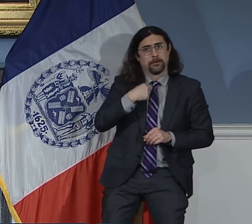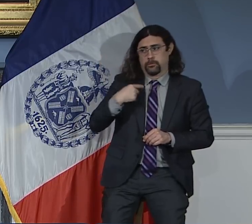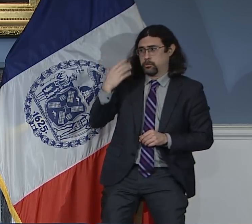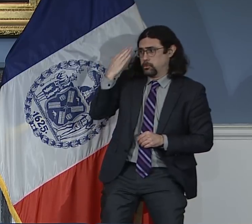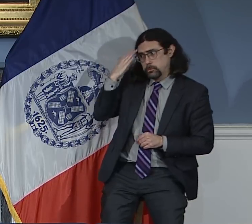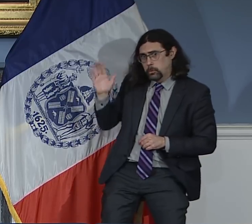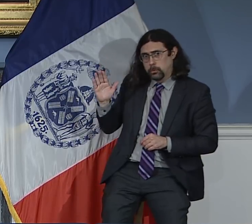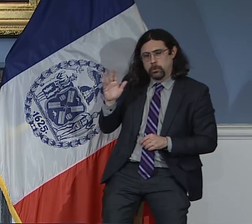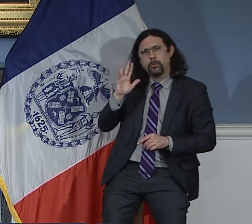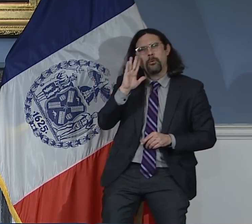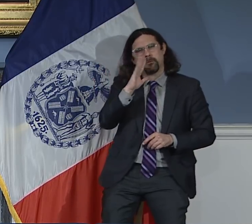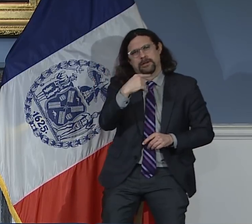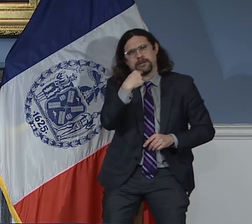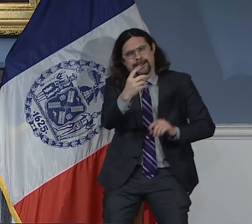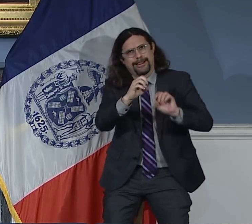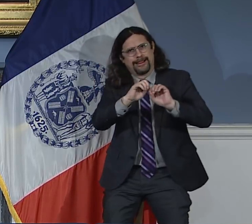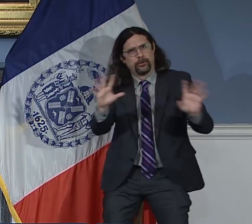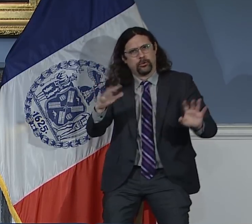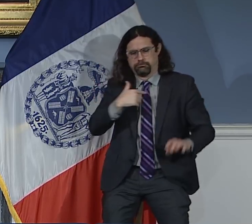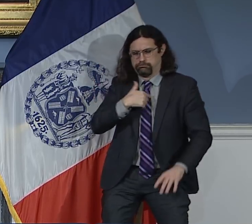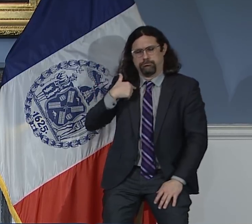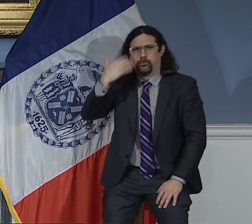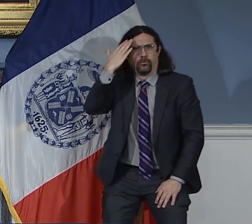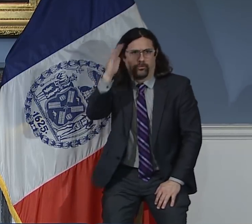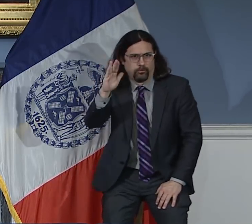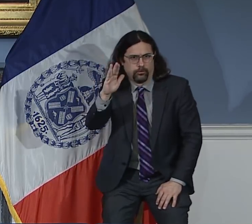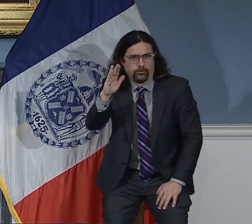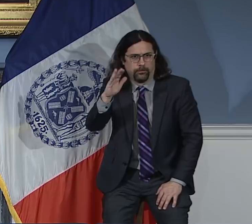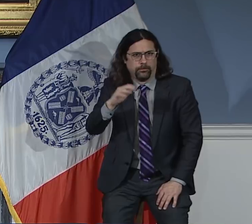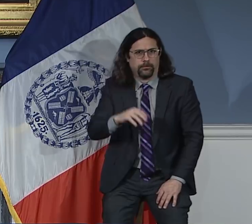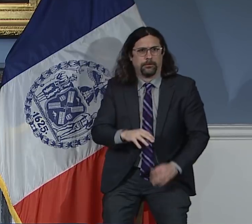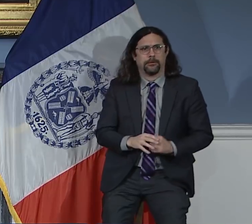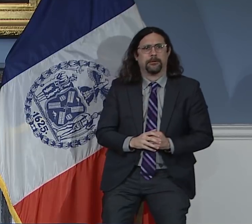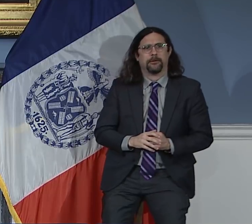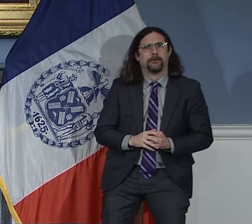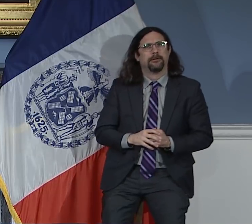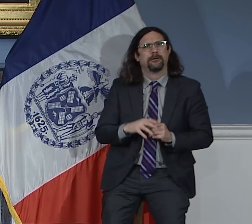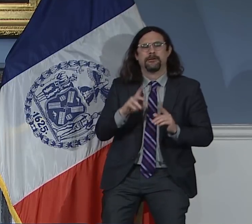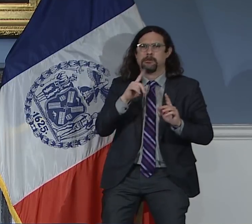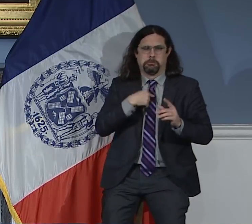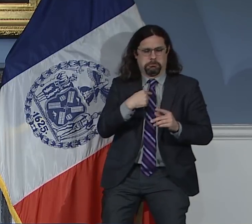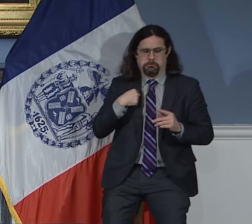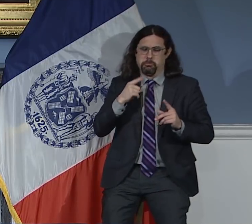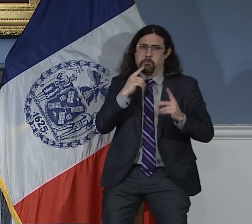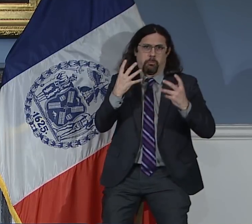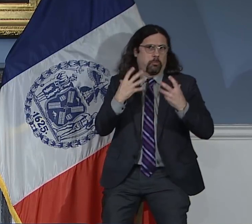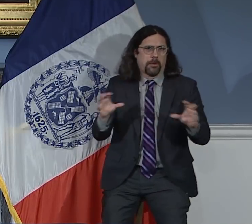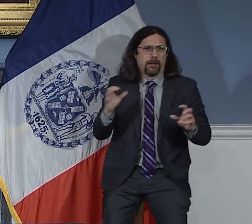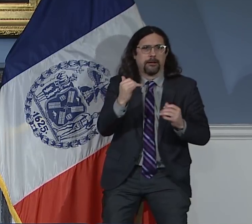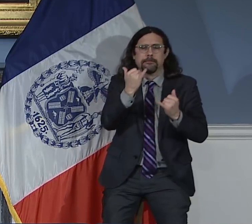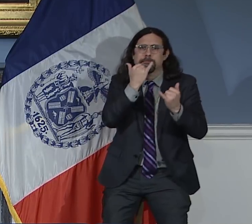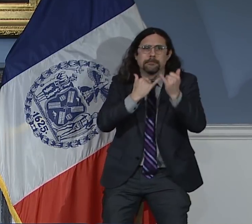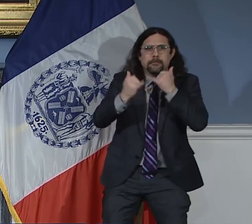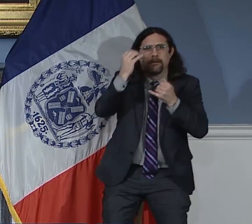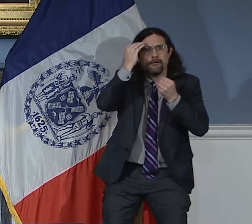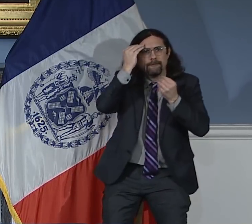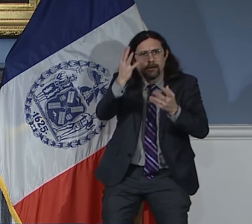WHENWE 'RE TNO SURE ABOUT SOMETHING, WE NEED TO BE CLEAR ABOUT THAT, TOO. ITW OUDL BE A MISTKEA TO TELL YOU SOMETHING CERTAIN IF WE'RE